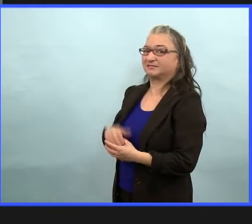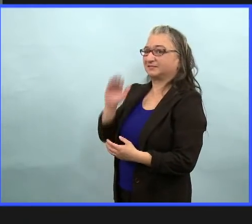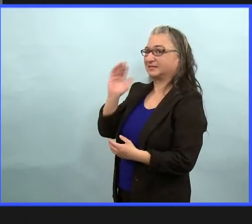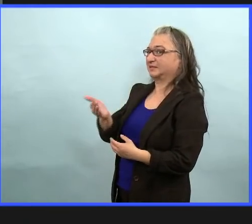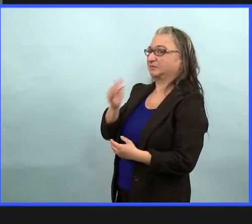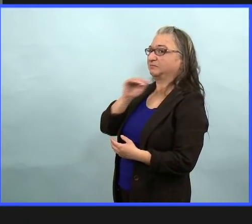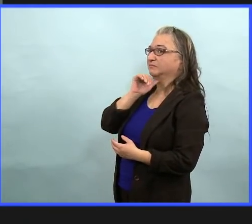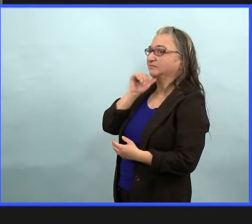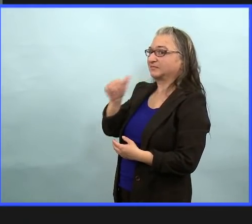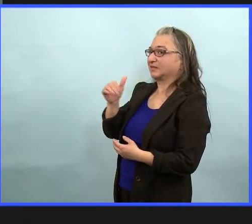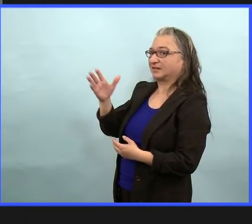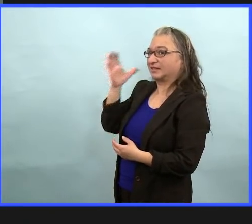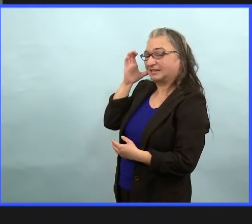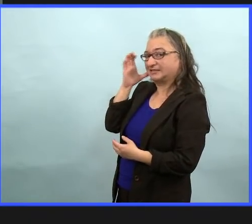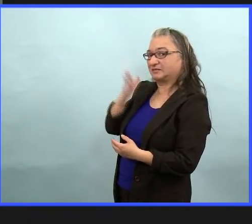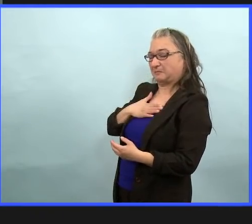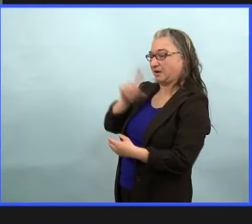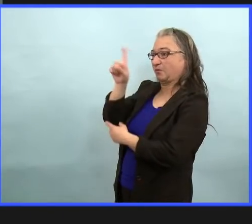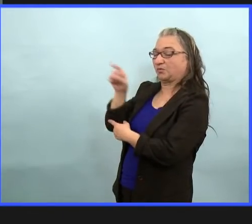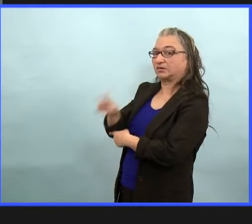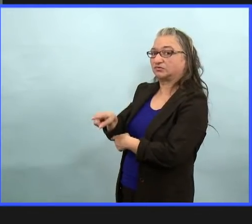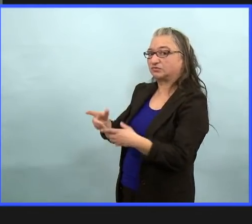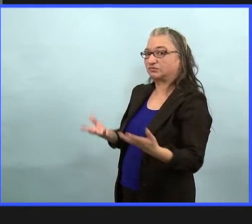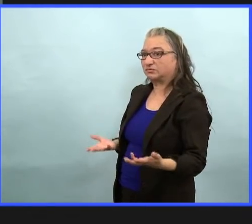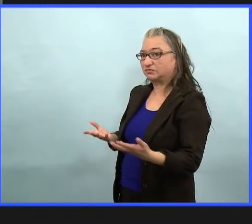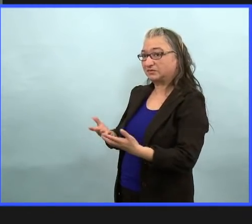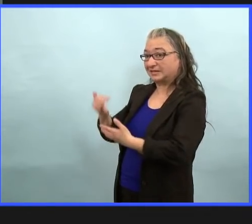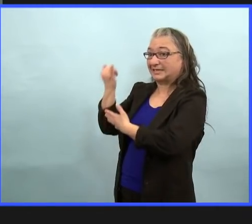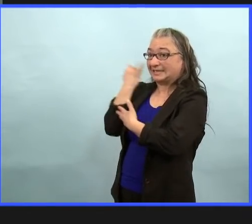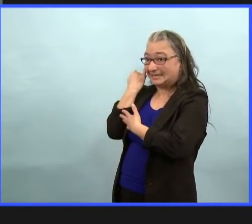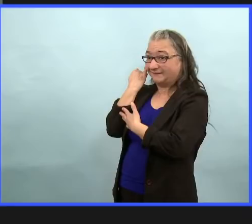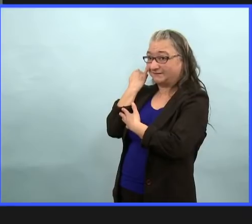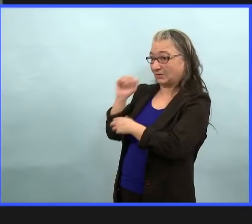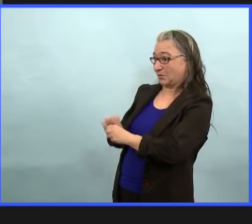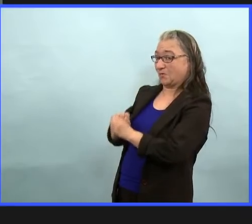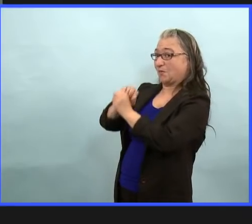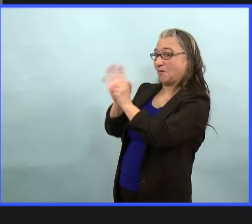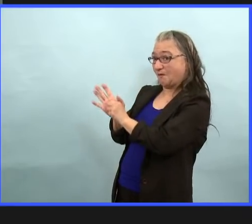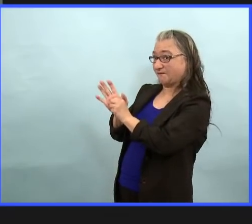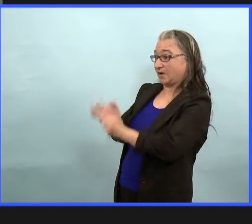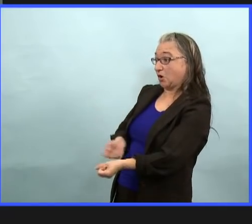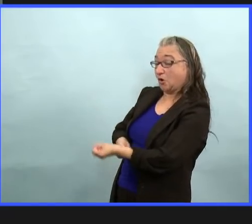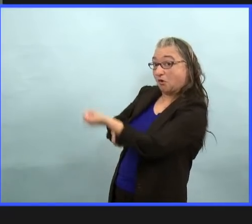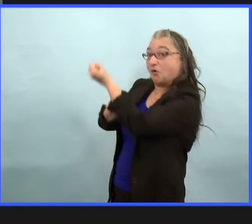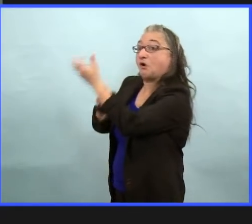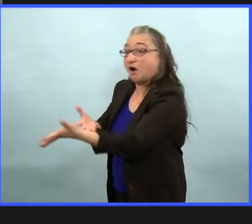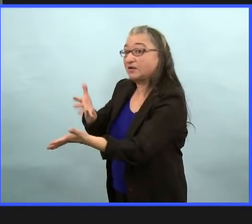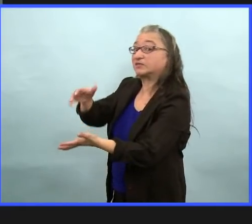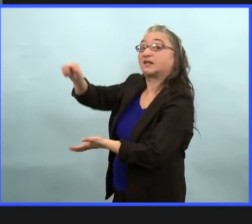about people that covet causes other conditions that you know if covet causes somebody to have